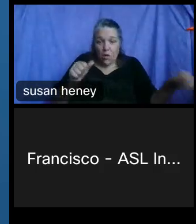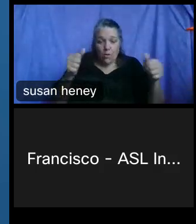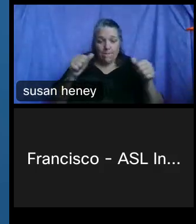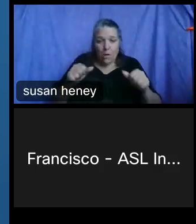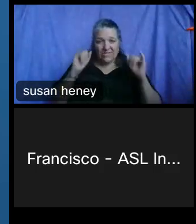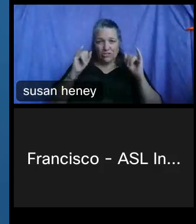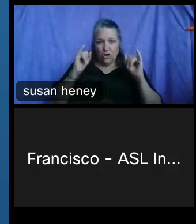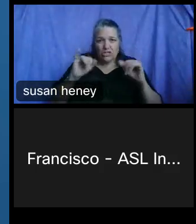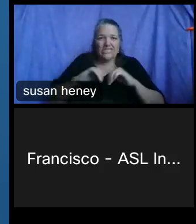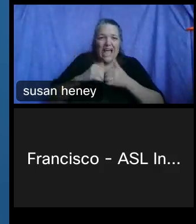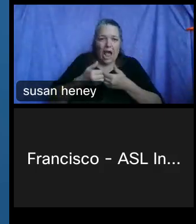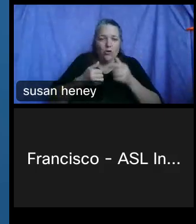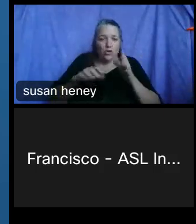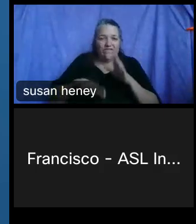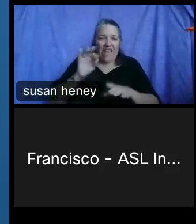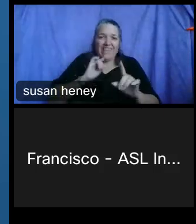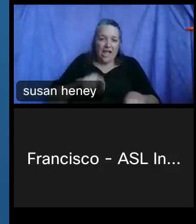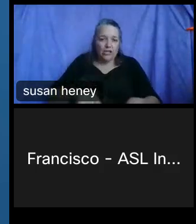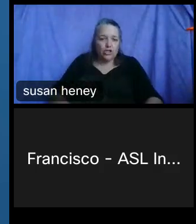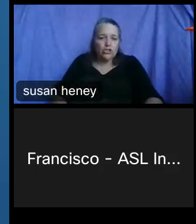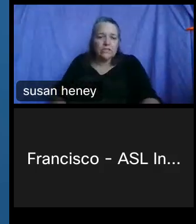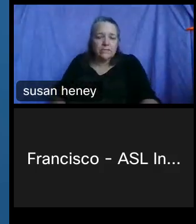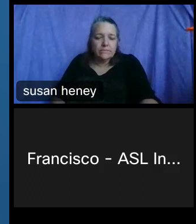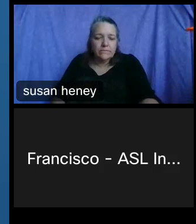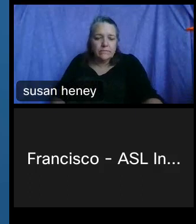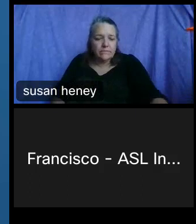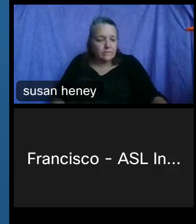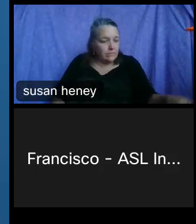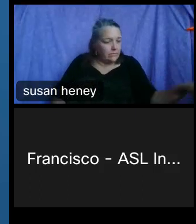of how to get these answers in the chat. I created the steps for you to make it easier